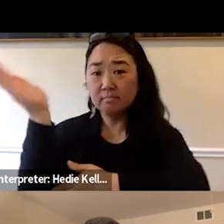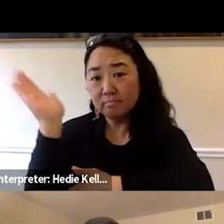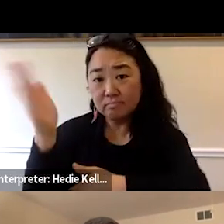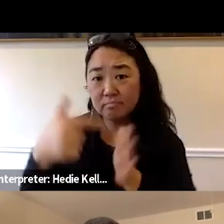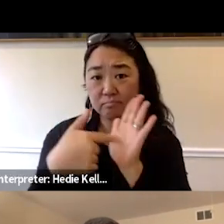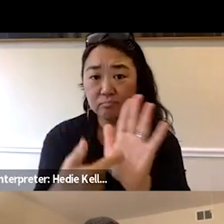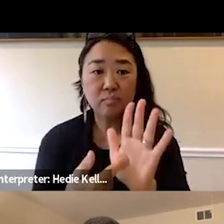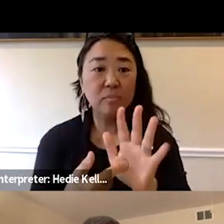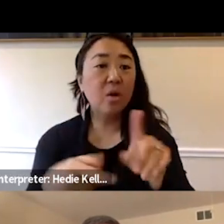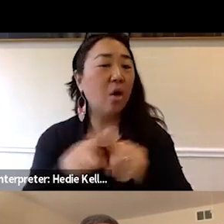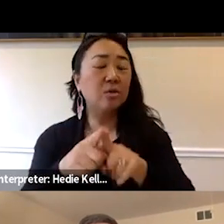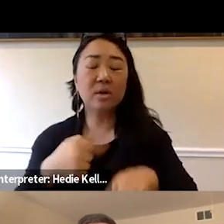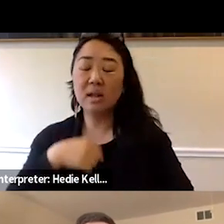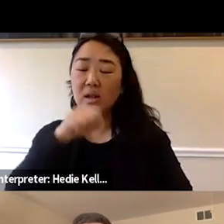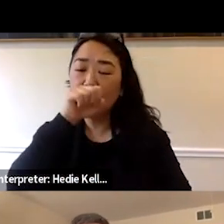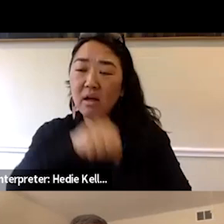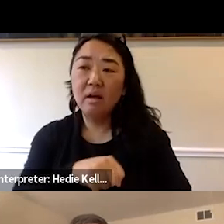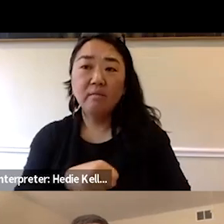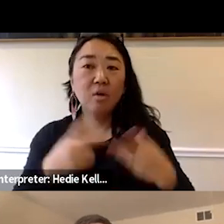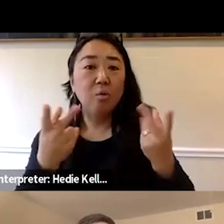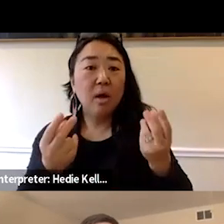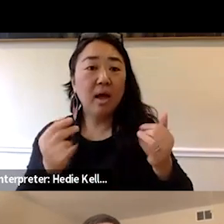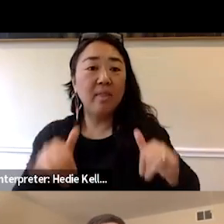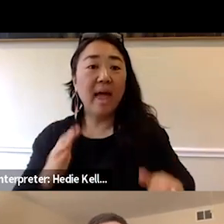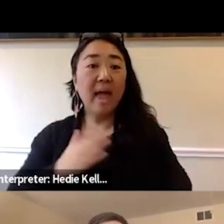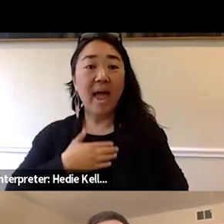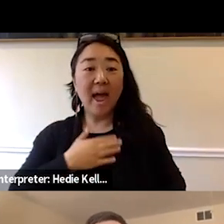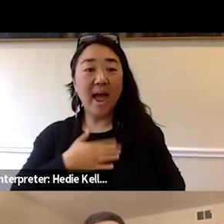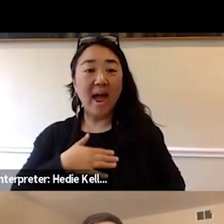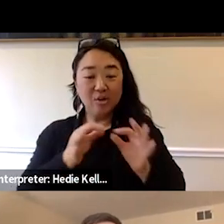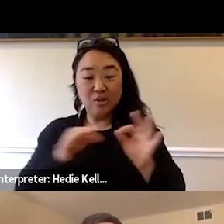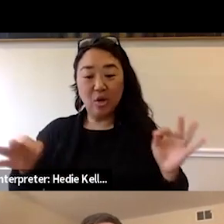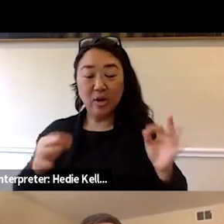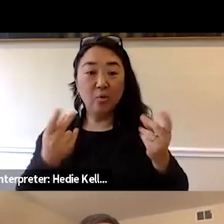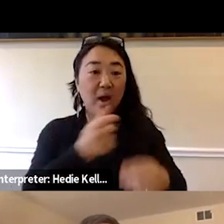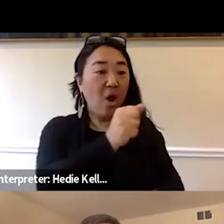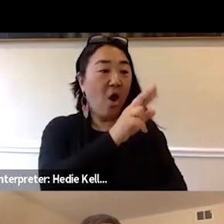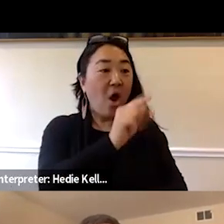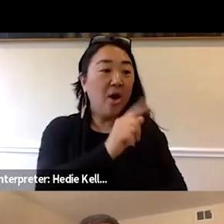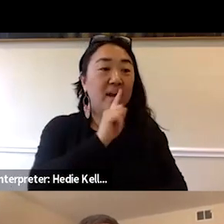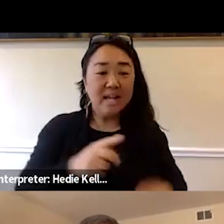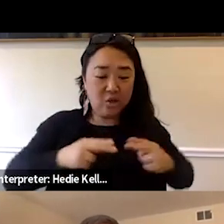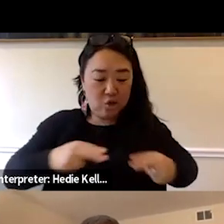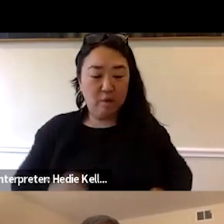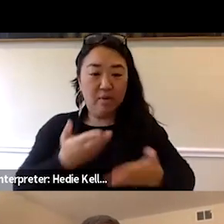And I just love the fact that our slogan is art is a human right and yours is that information is human right.